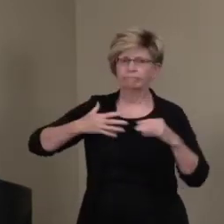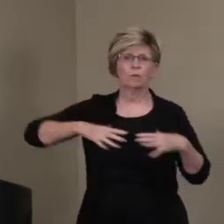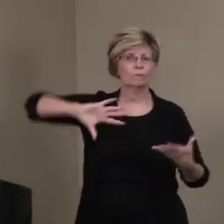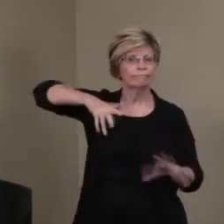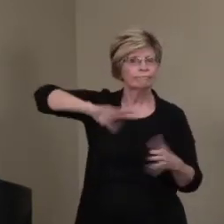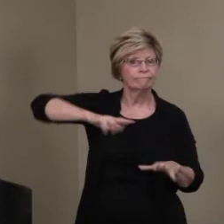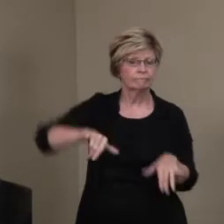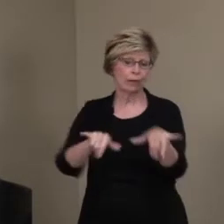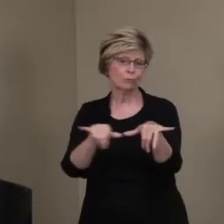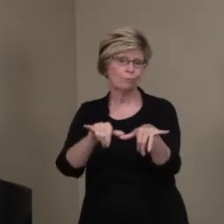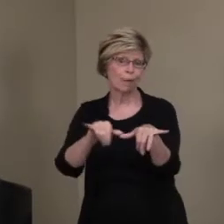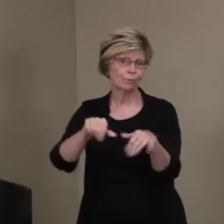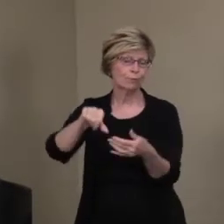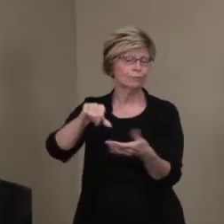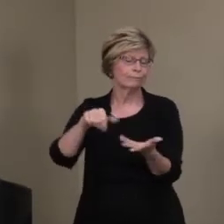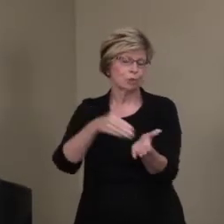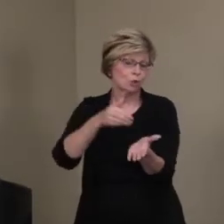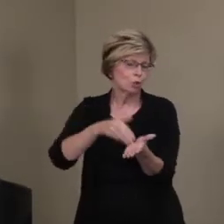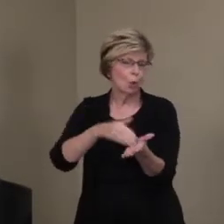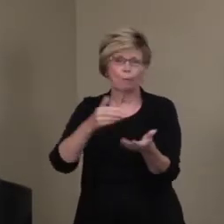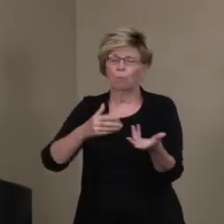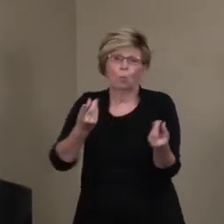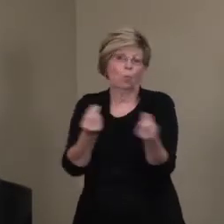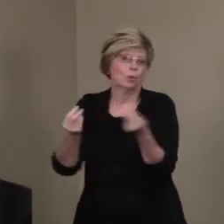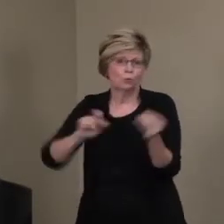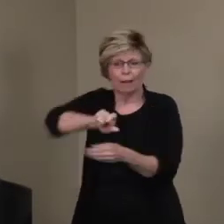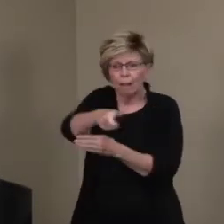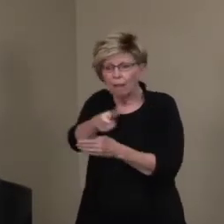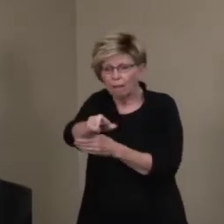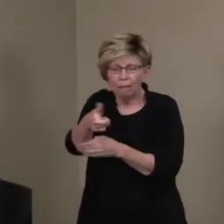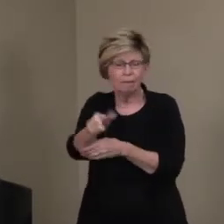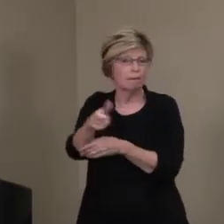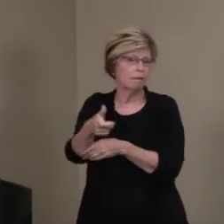laundry so teaching them how to launder their own their own clothes teaching